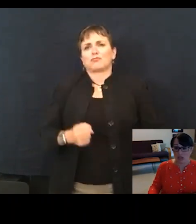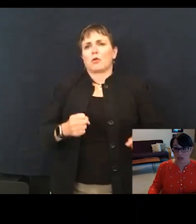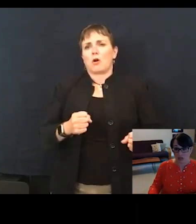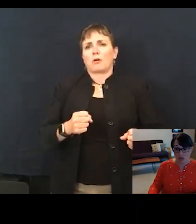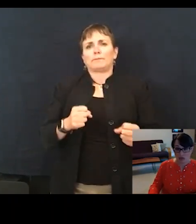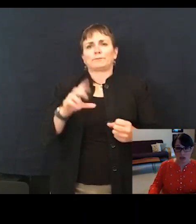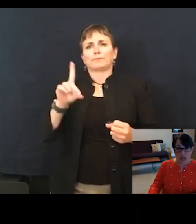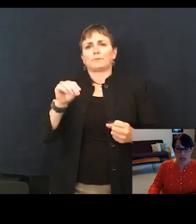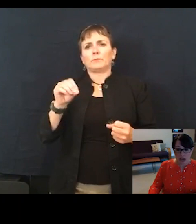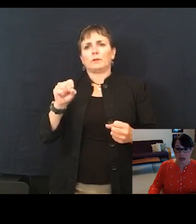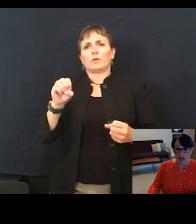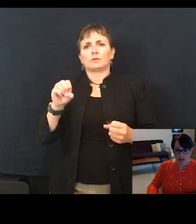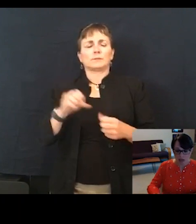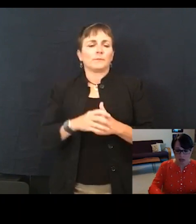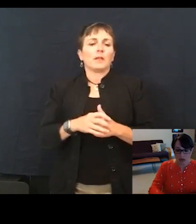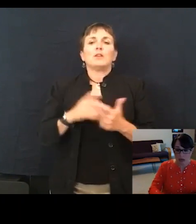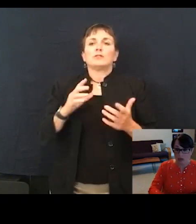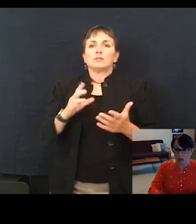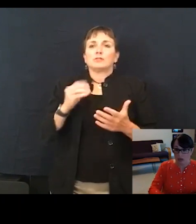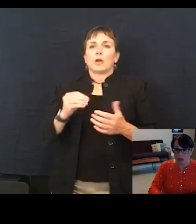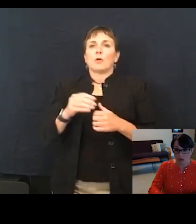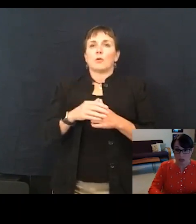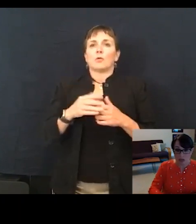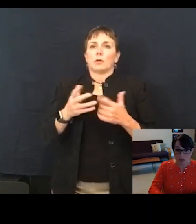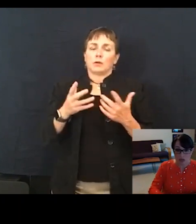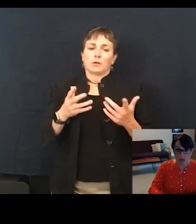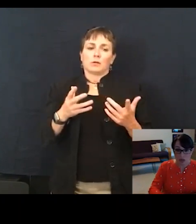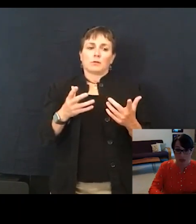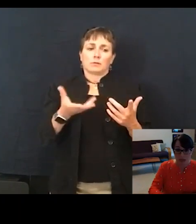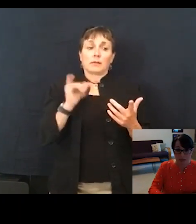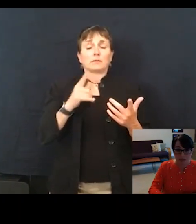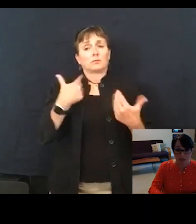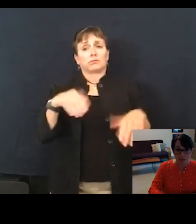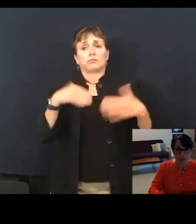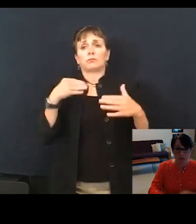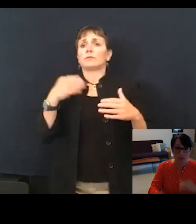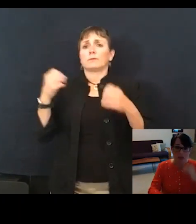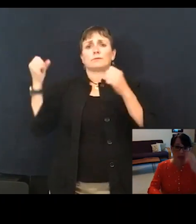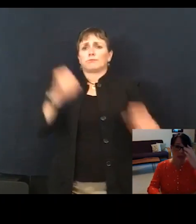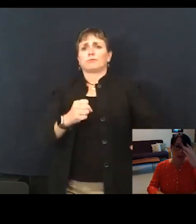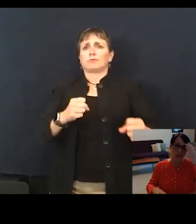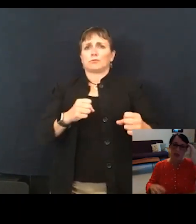is a very high amount of AAV to deliver to the retina.